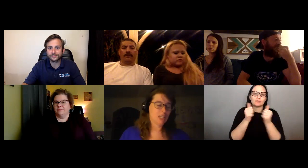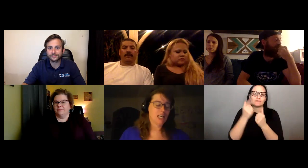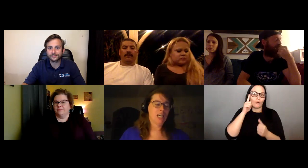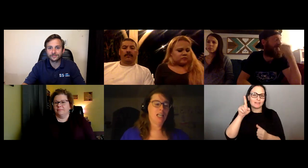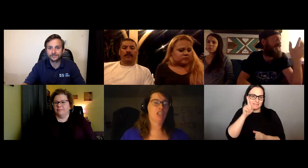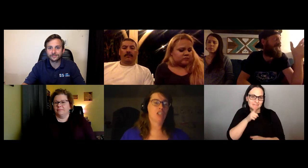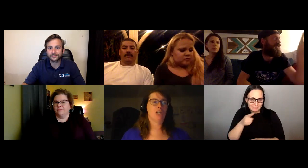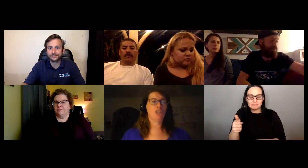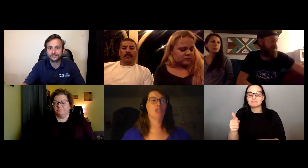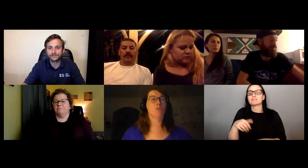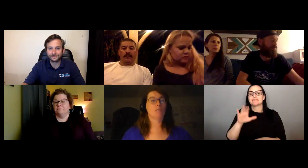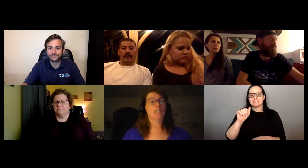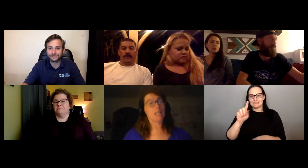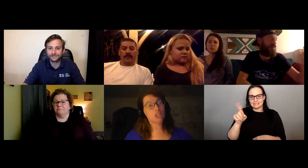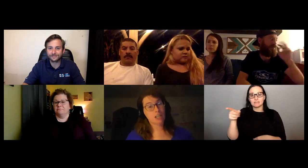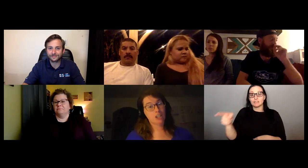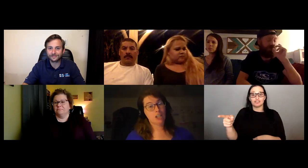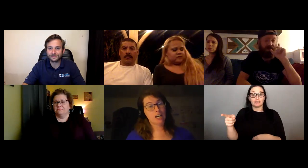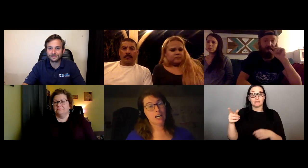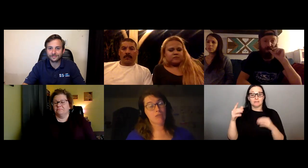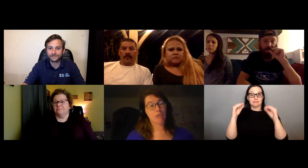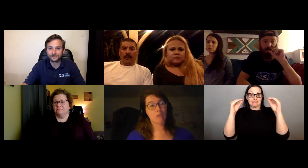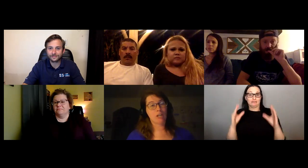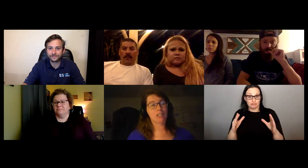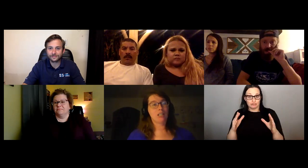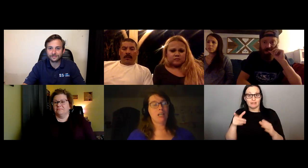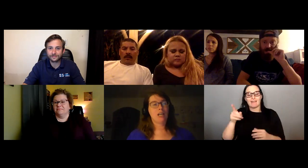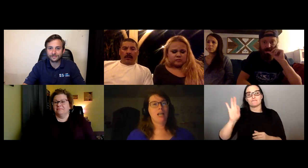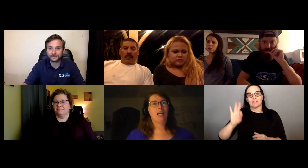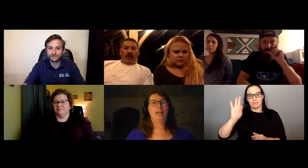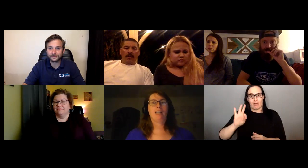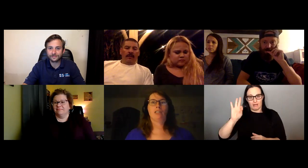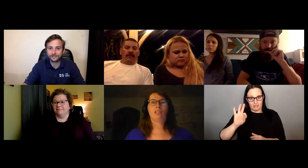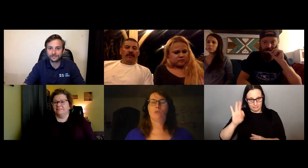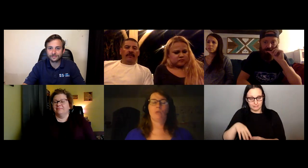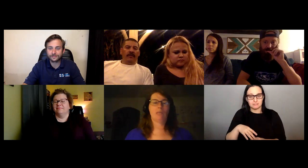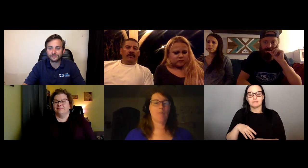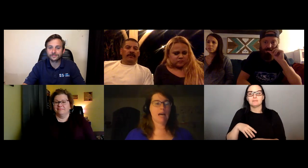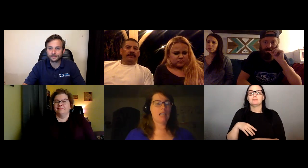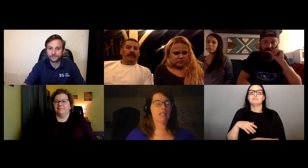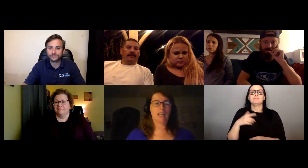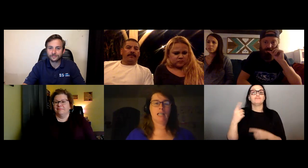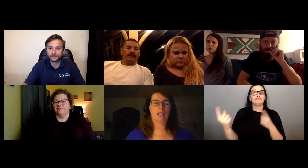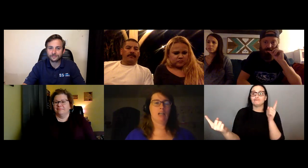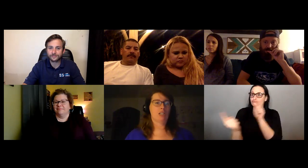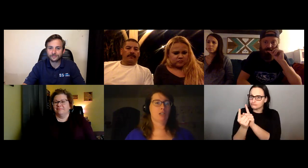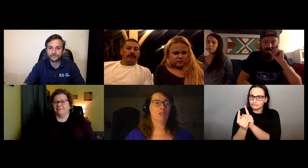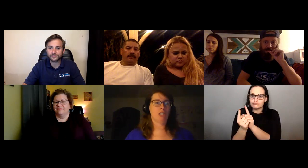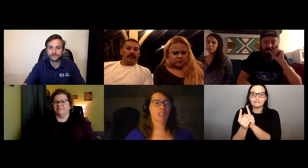and she also was an educator at fremont